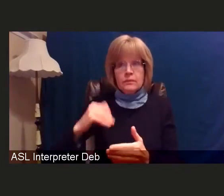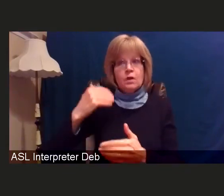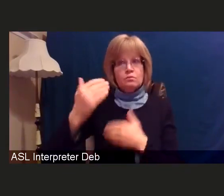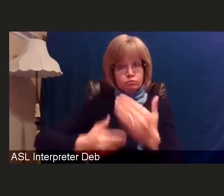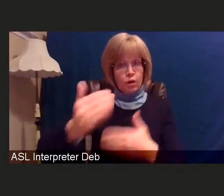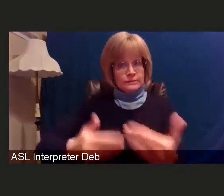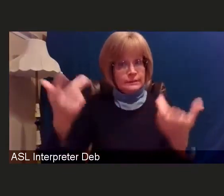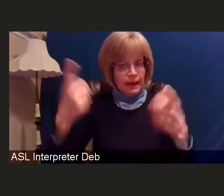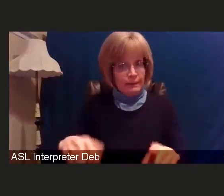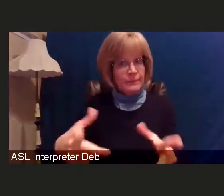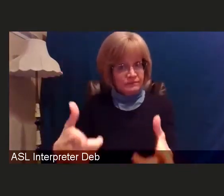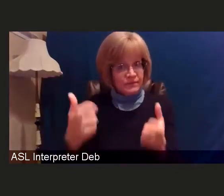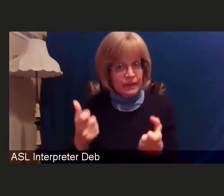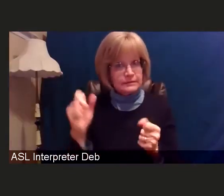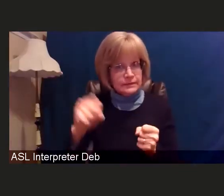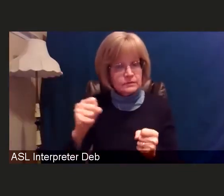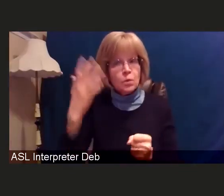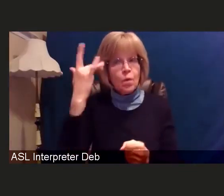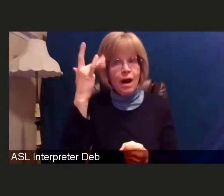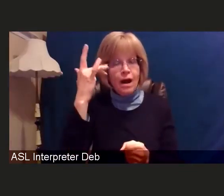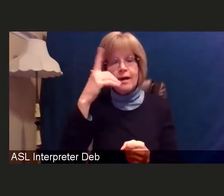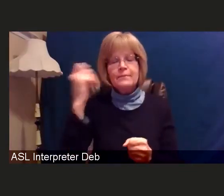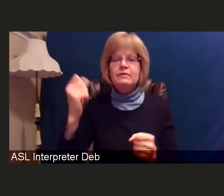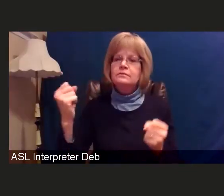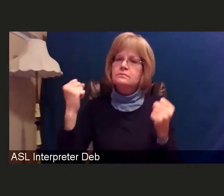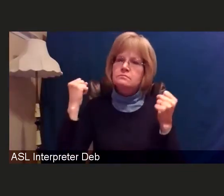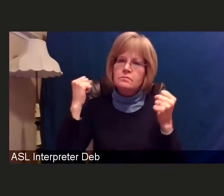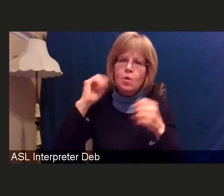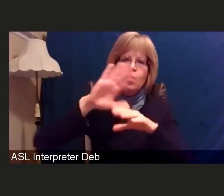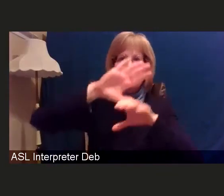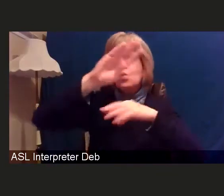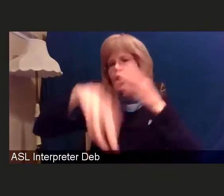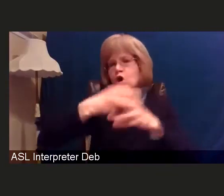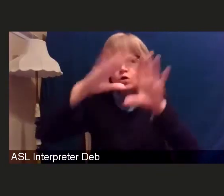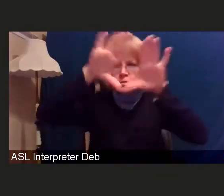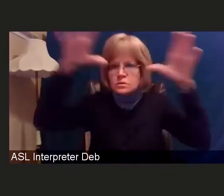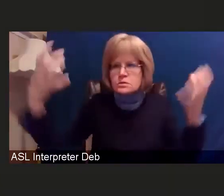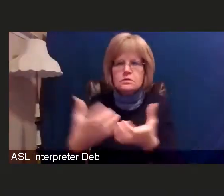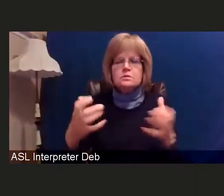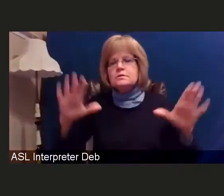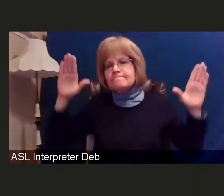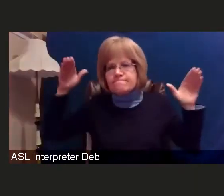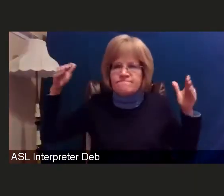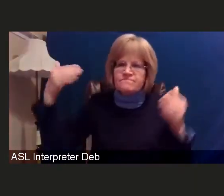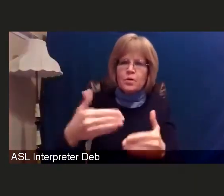because the entire world put multiple resources around the science, development,